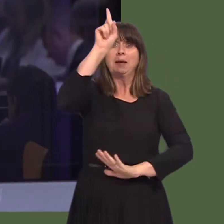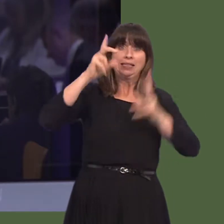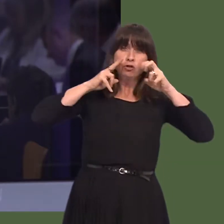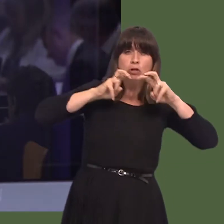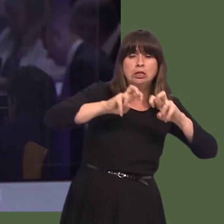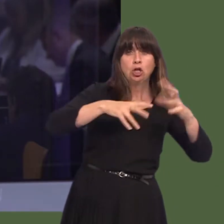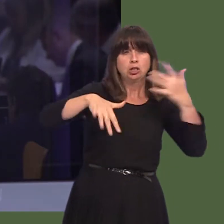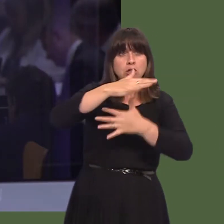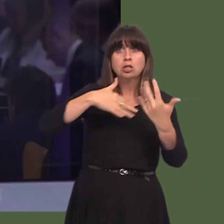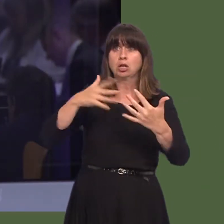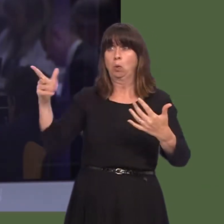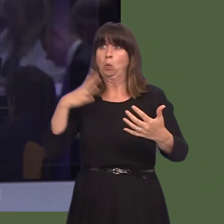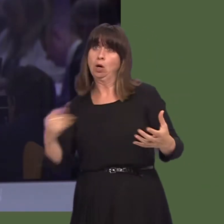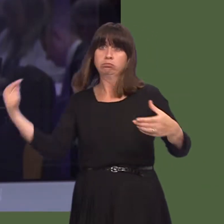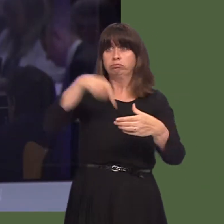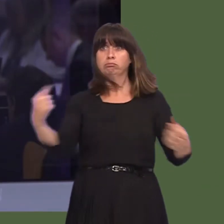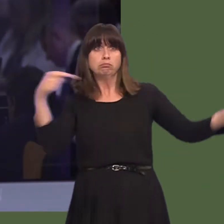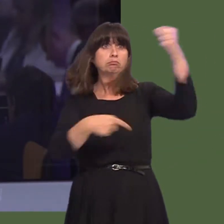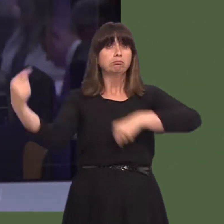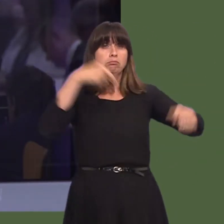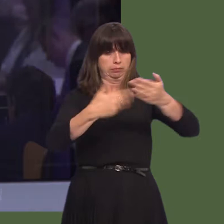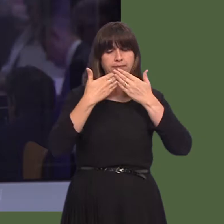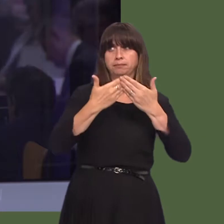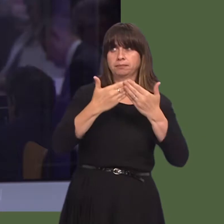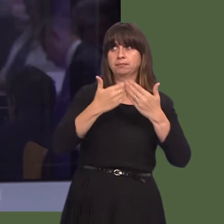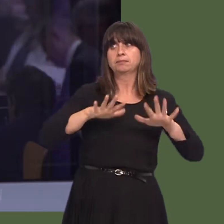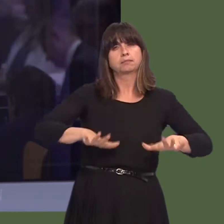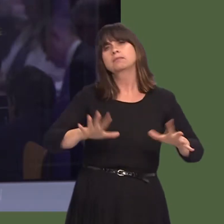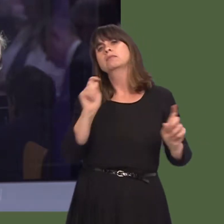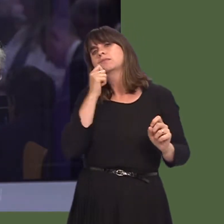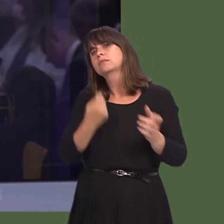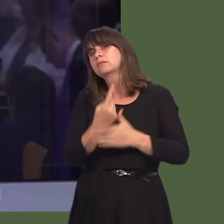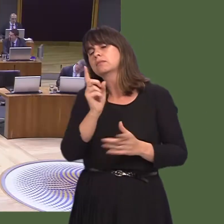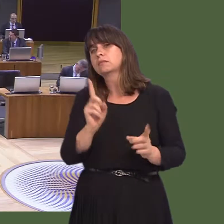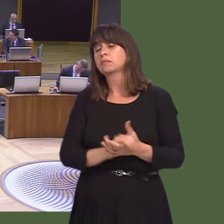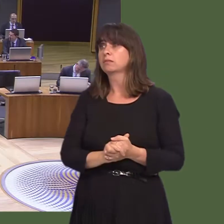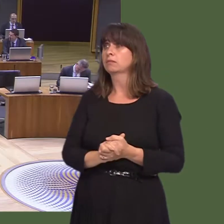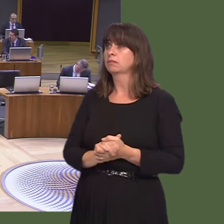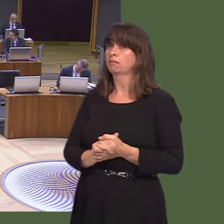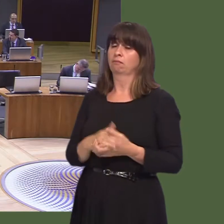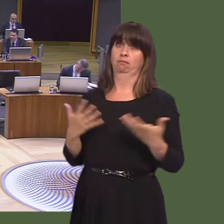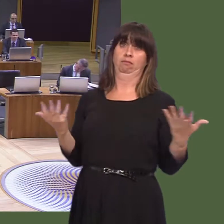to lose access to our world-leading academics in educational institutions? Carwyn Jones AM: I don't think it works for anybody.